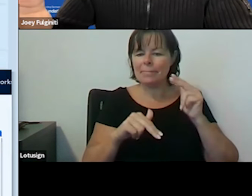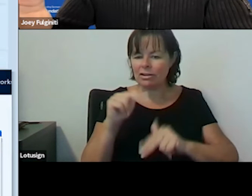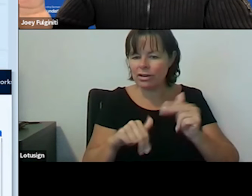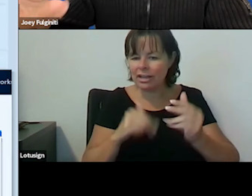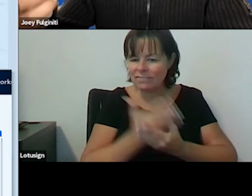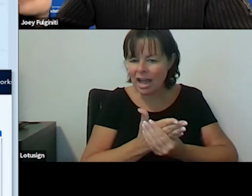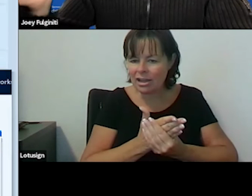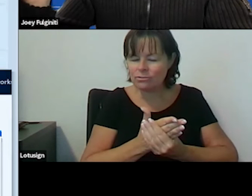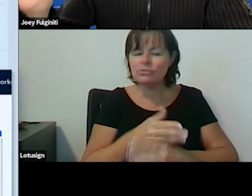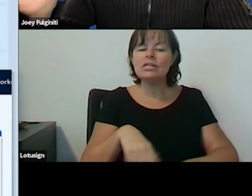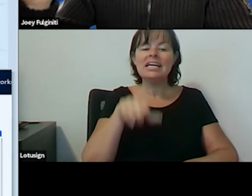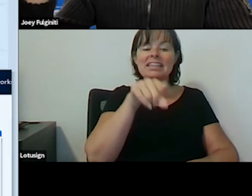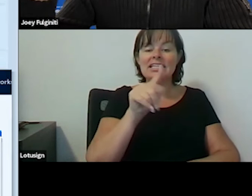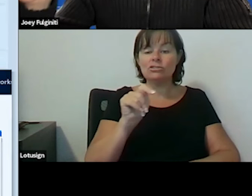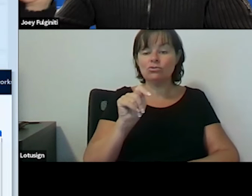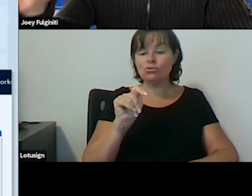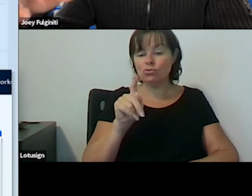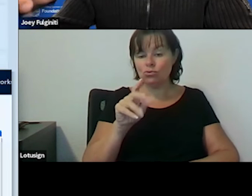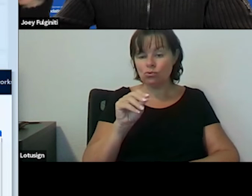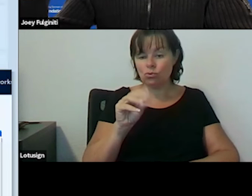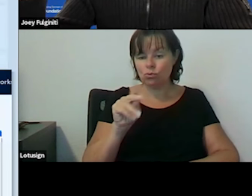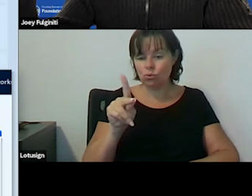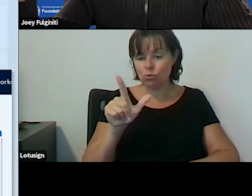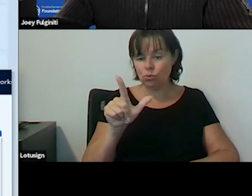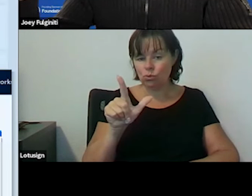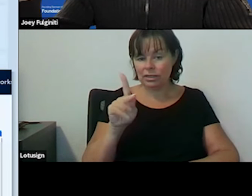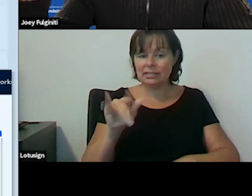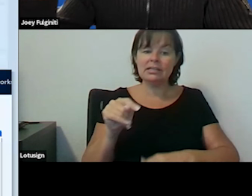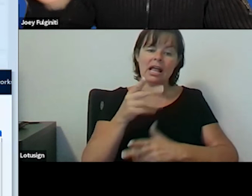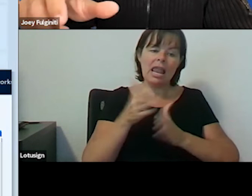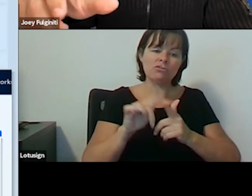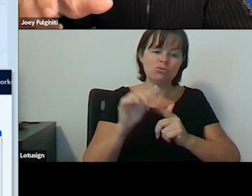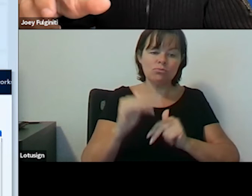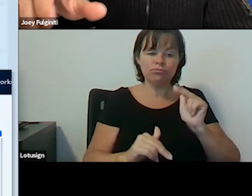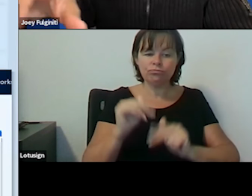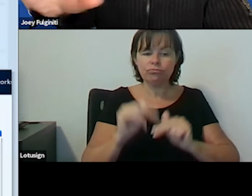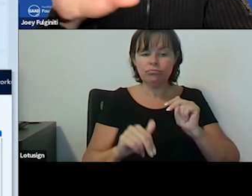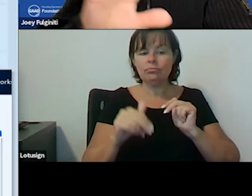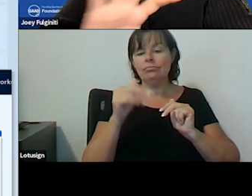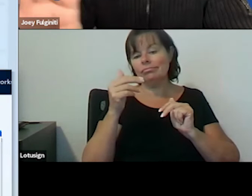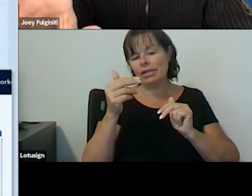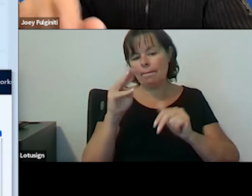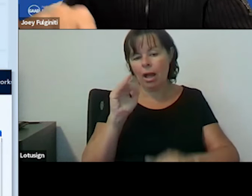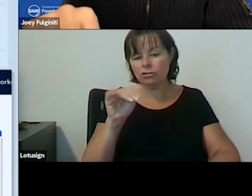particular allows you to create atoms molecules and modules as well as page layout so it's atomic